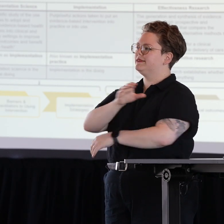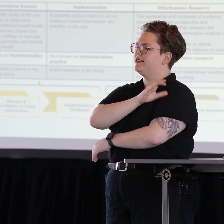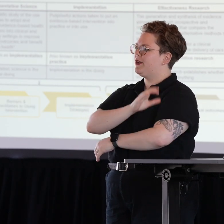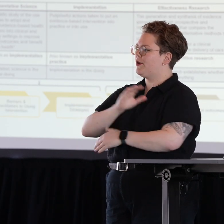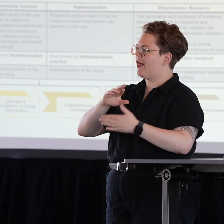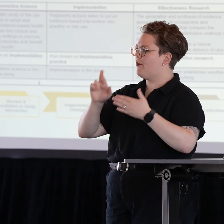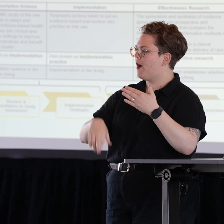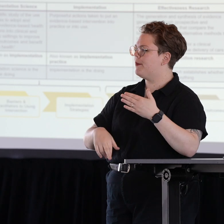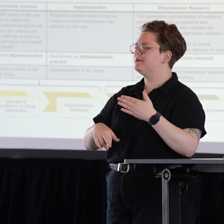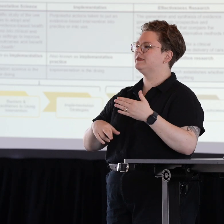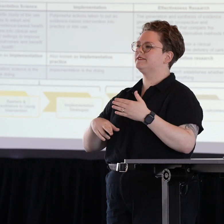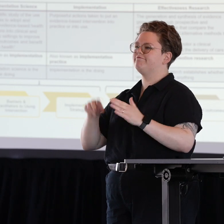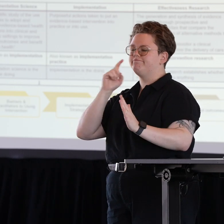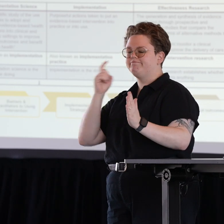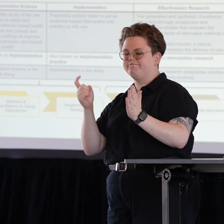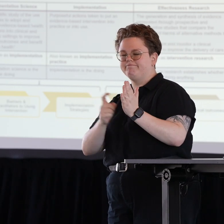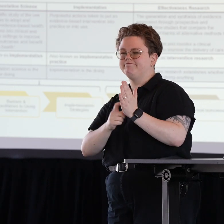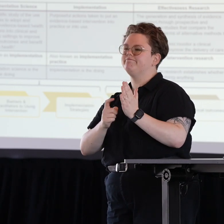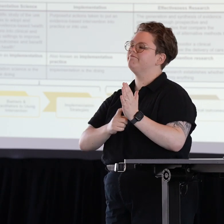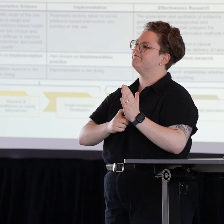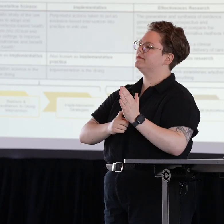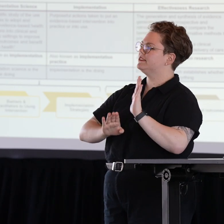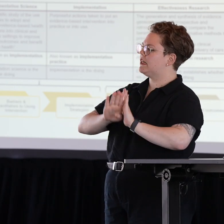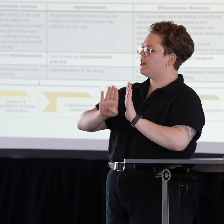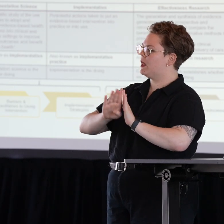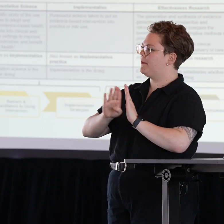identifying or developing evidence based interventions. So